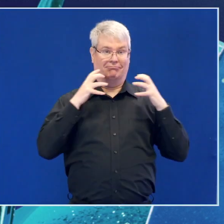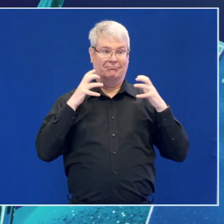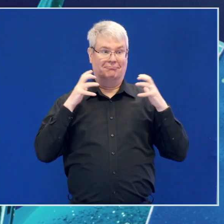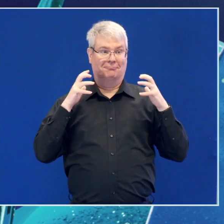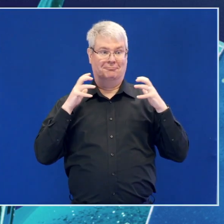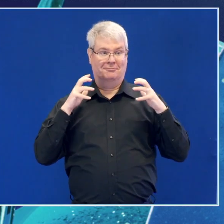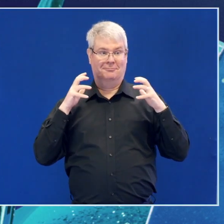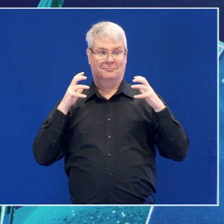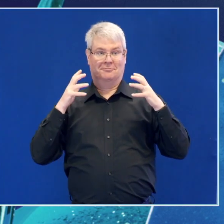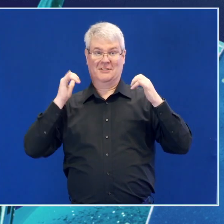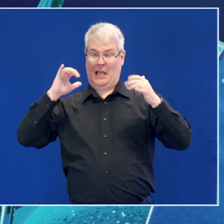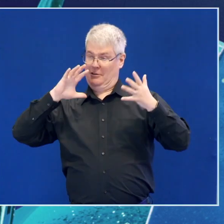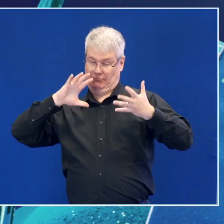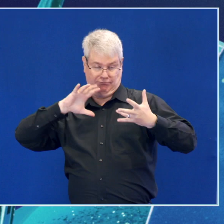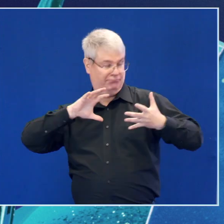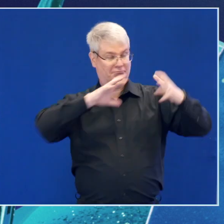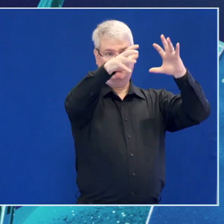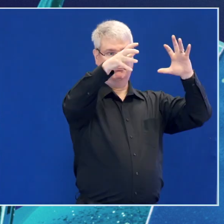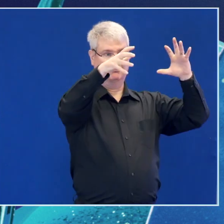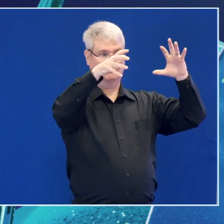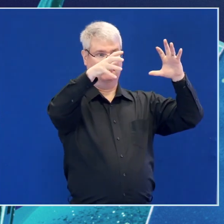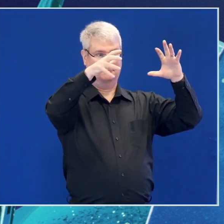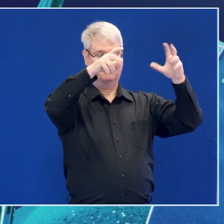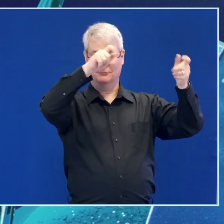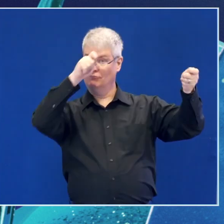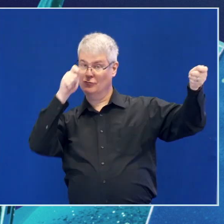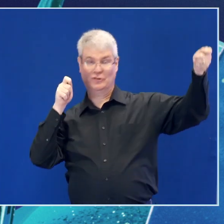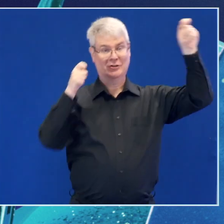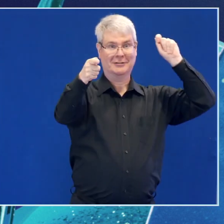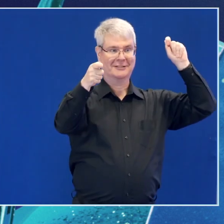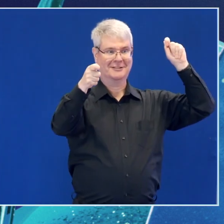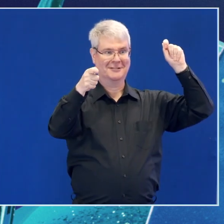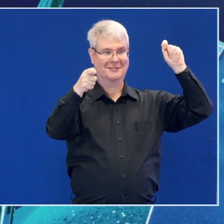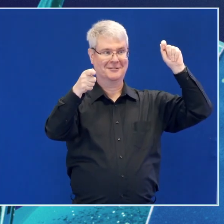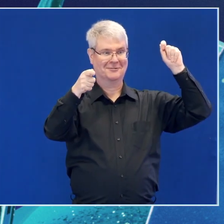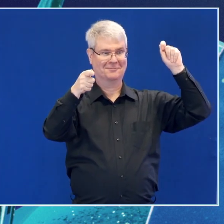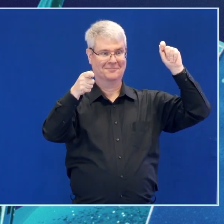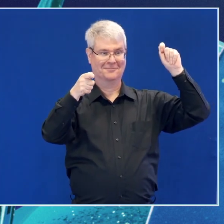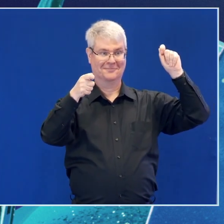as change in the technology landscape,